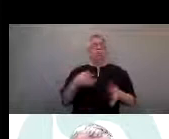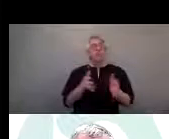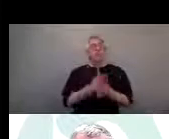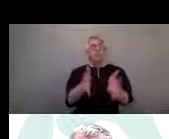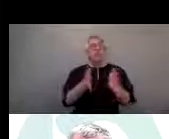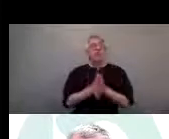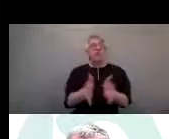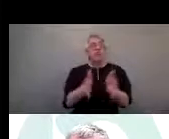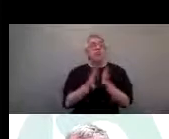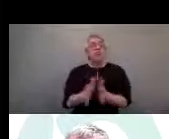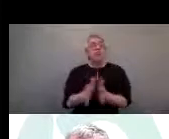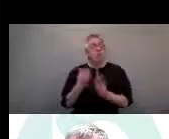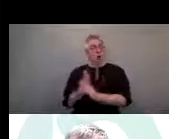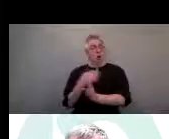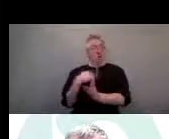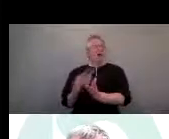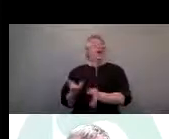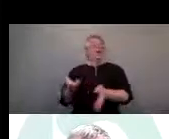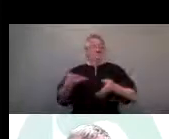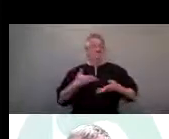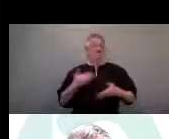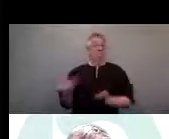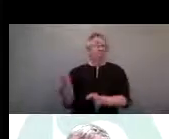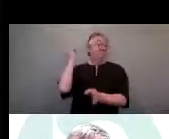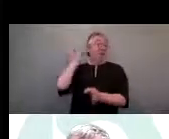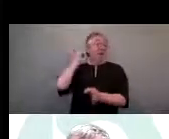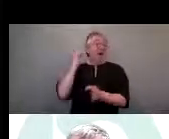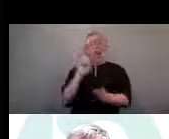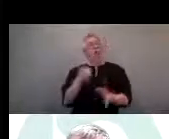share with you my personal experience how I got cochlear implants,